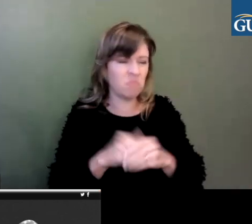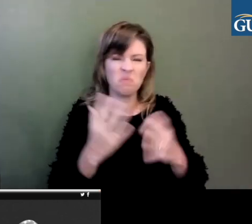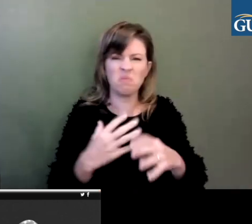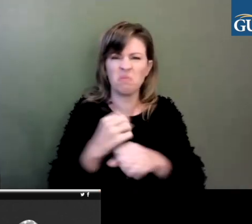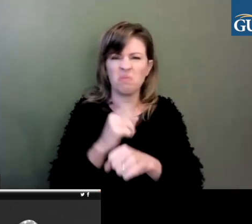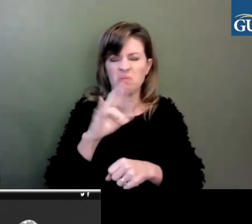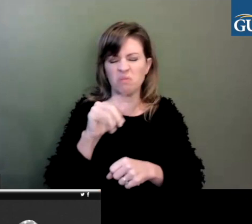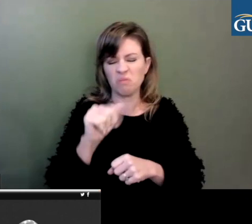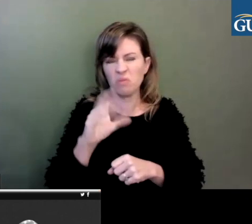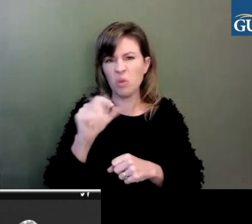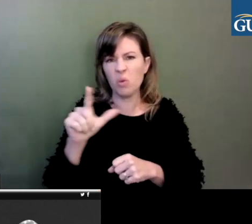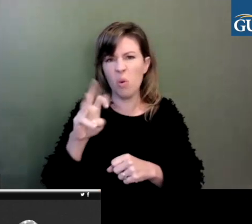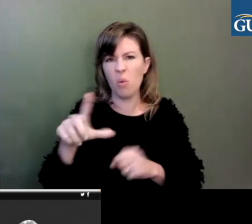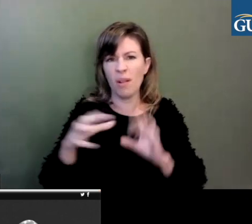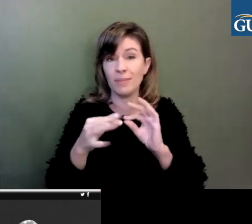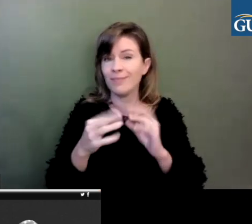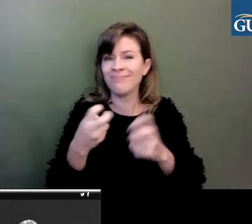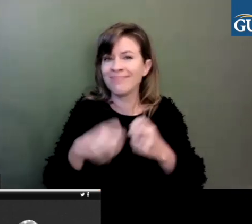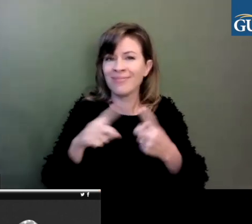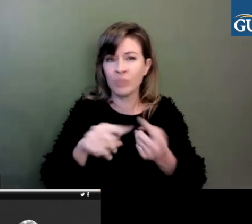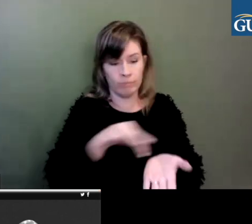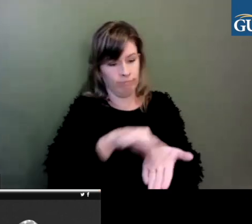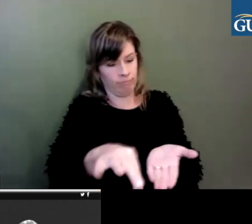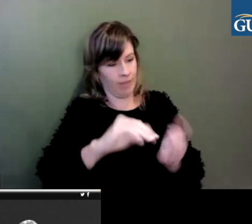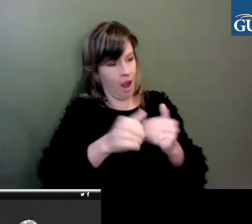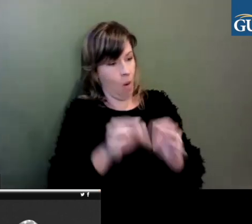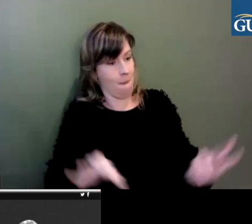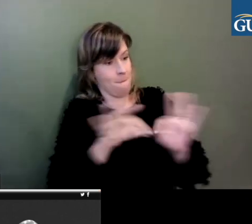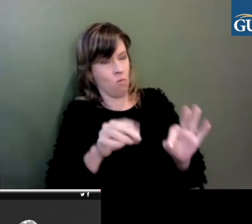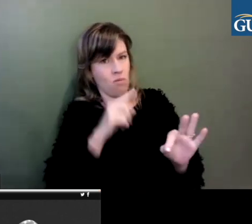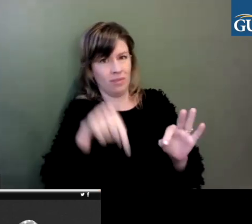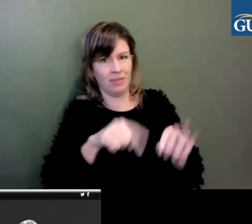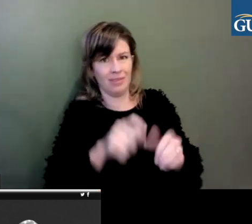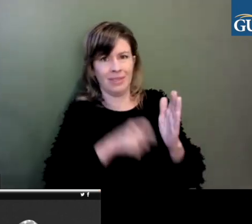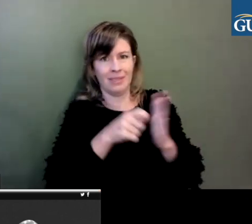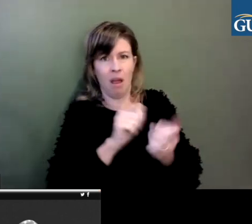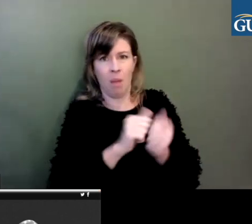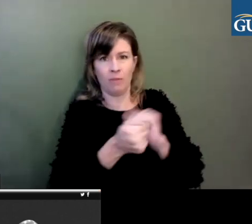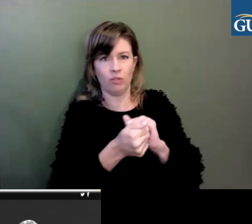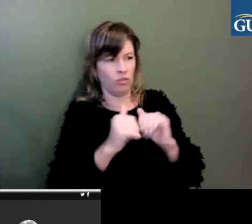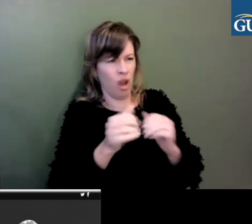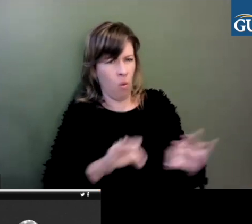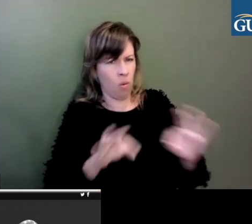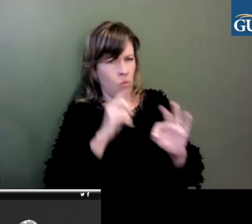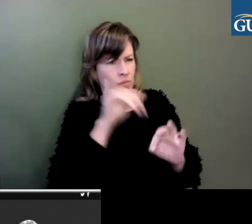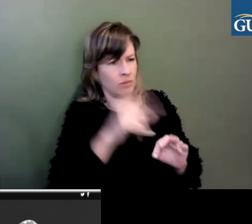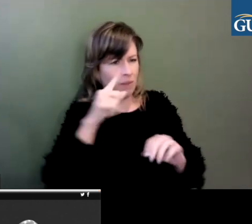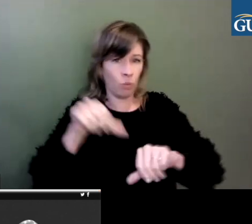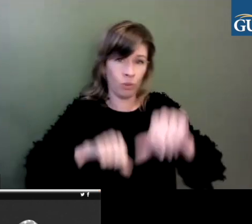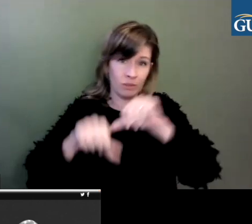quantify how important this cataclysmic time of change is for science and society.